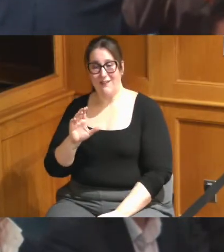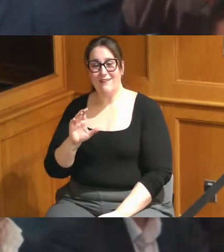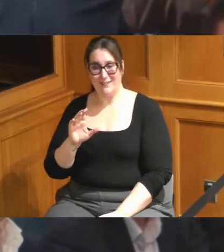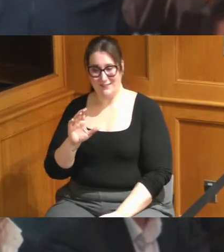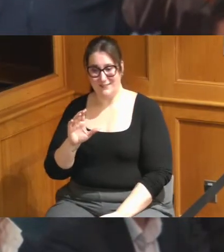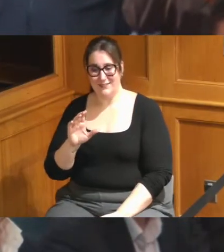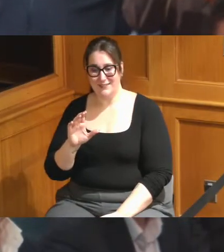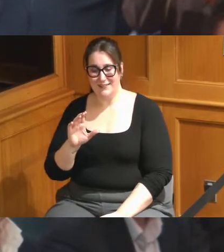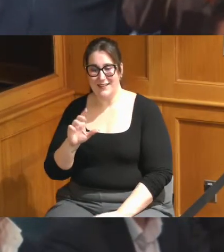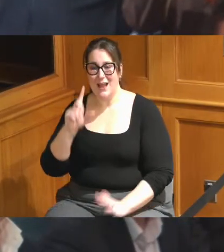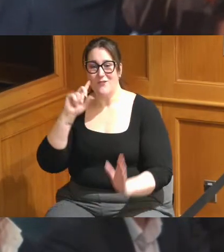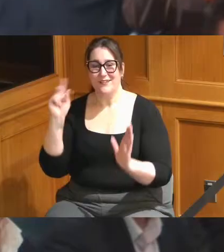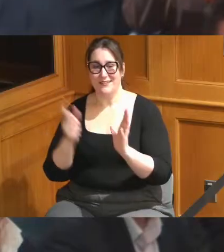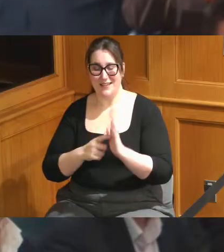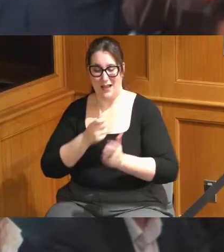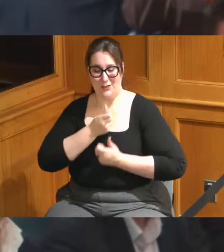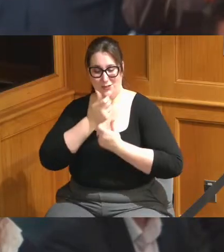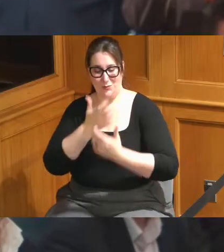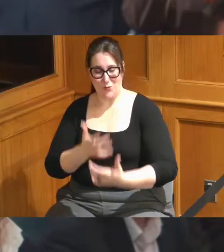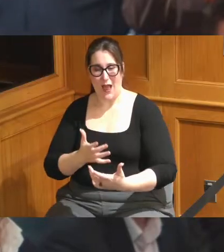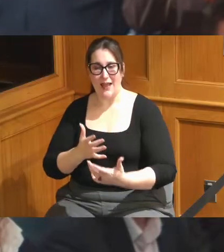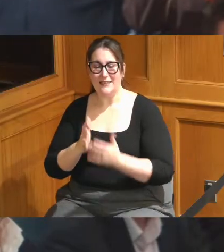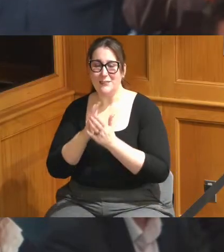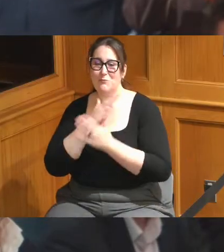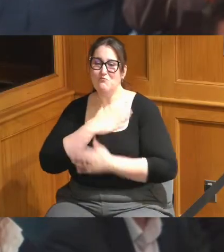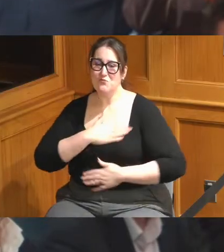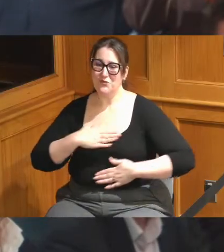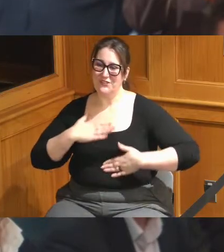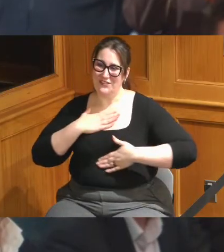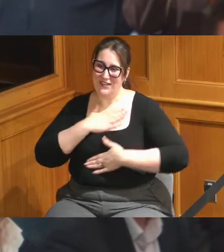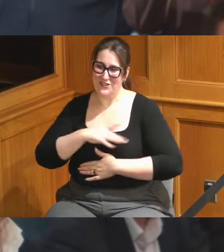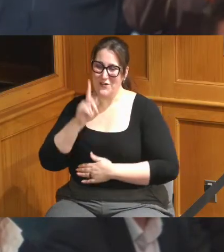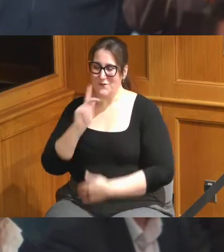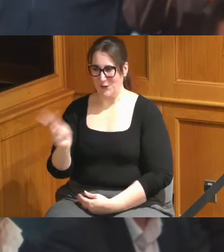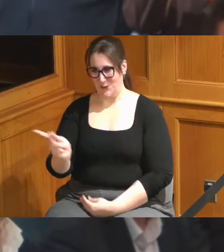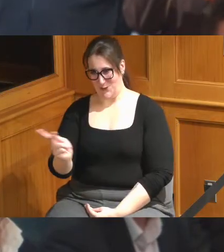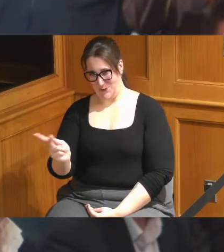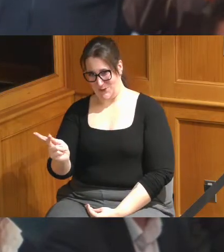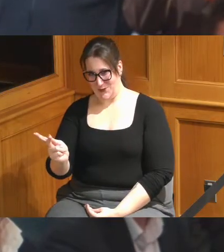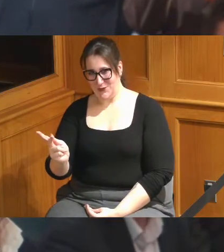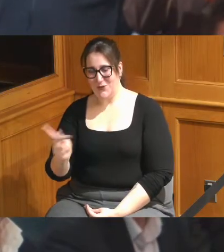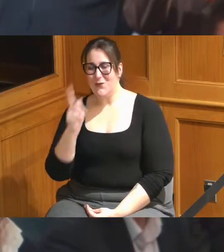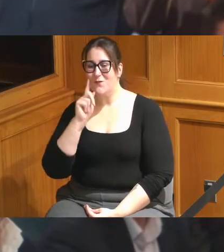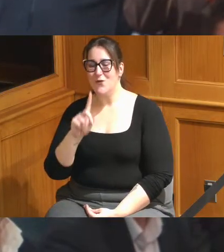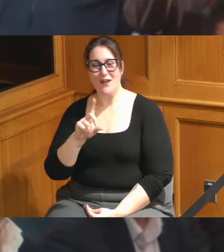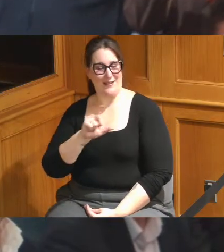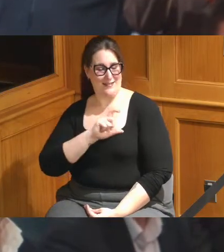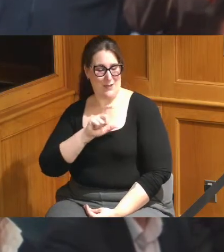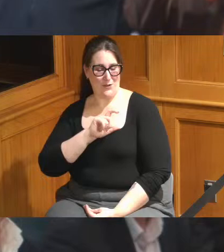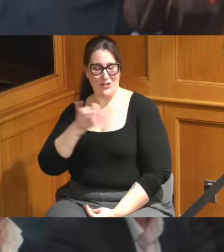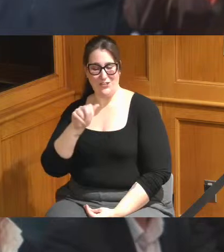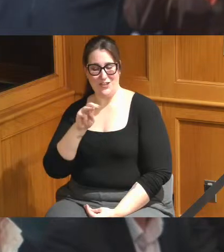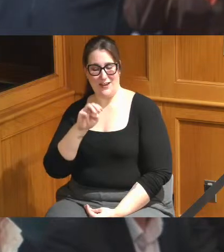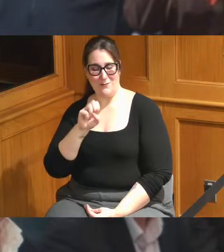does hereby express its sincere appreciation and gratitude to Deputy James Rehn and Deputy